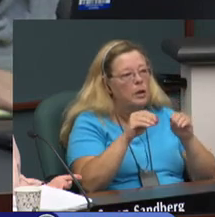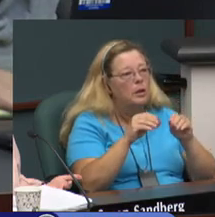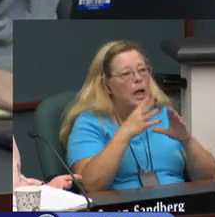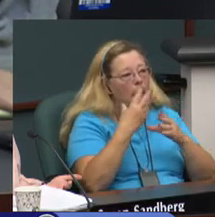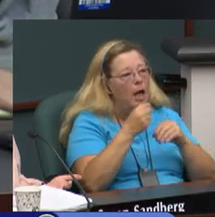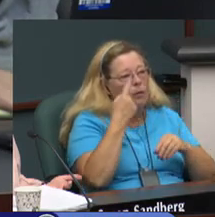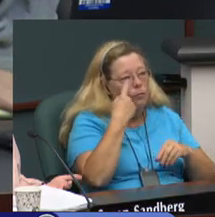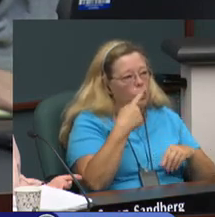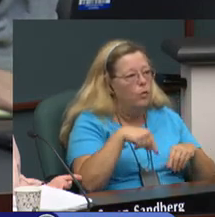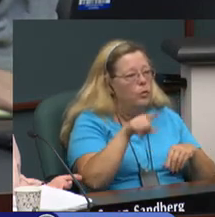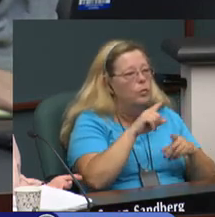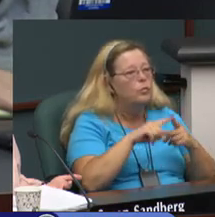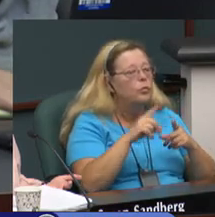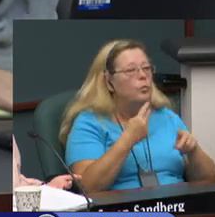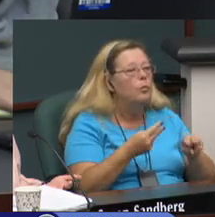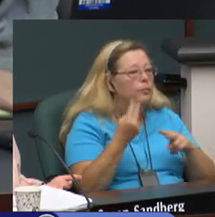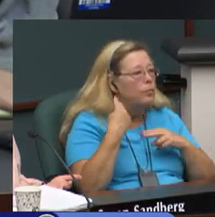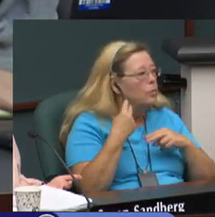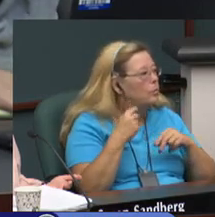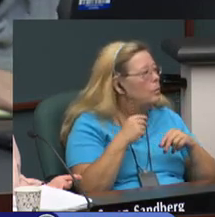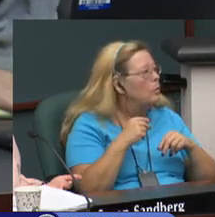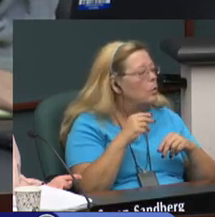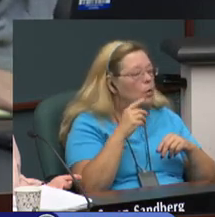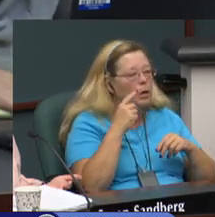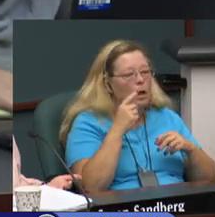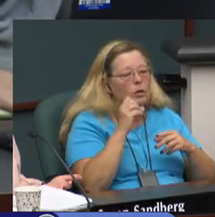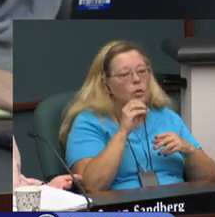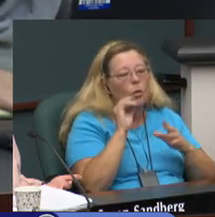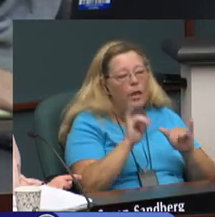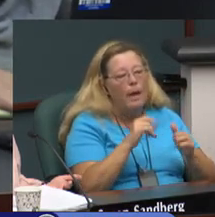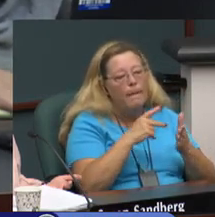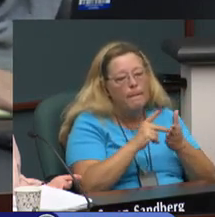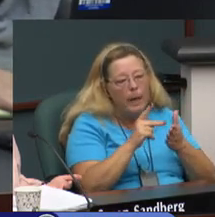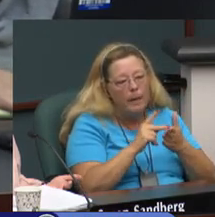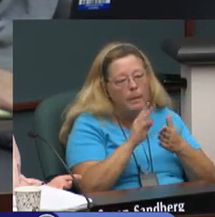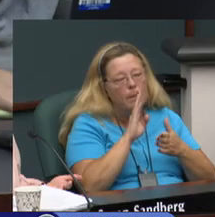order to be in order for the payment in lieu to be effective anyway or affected